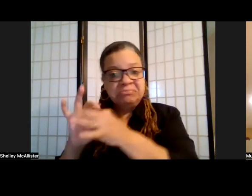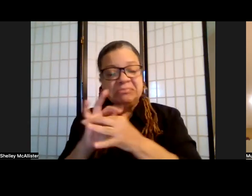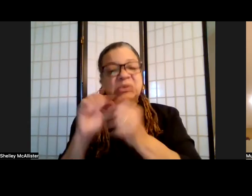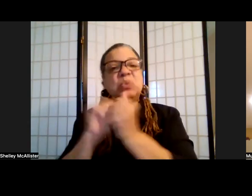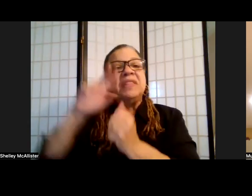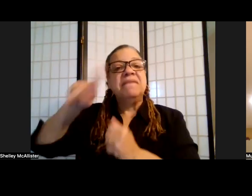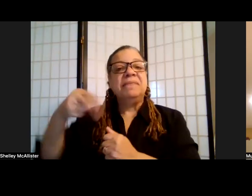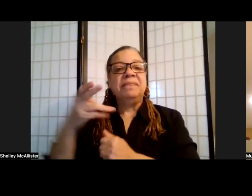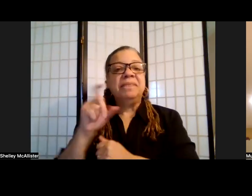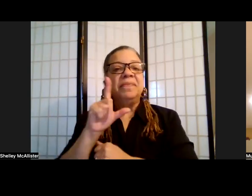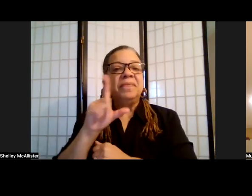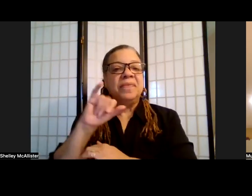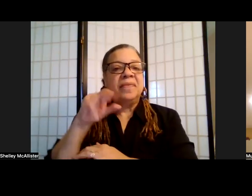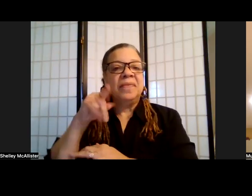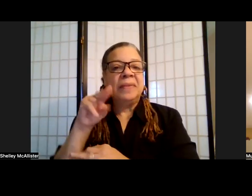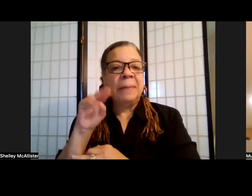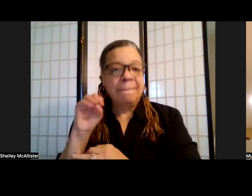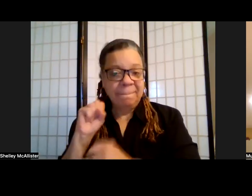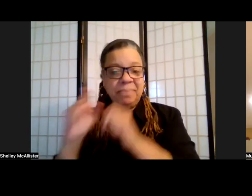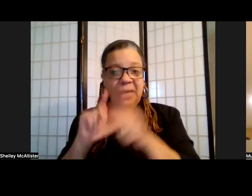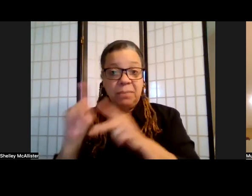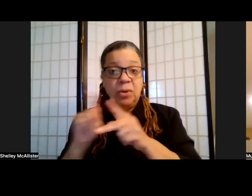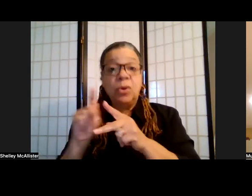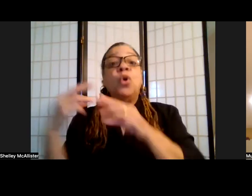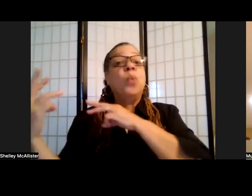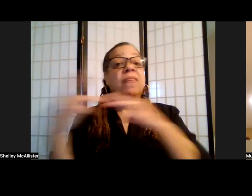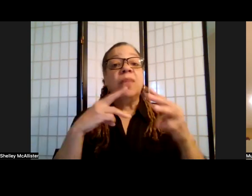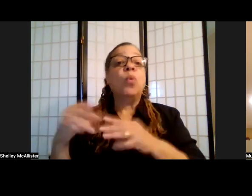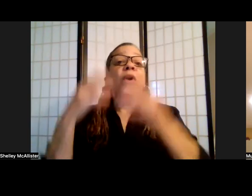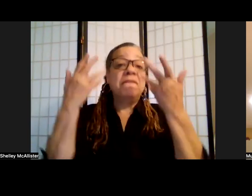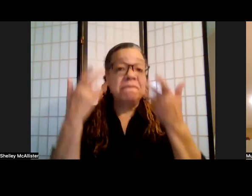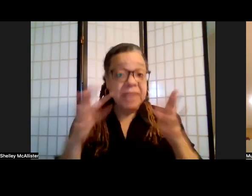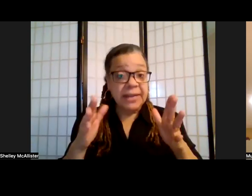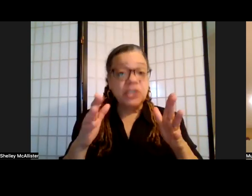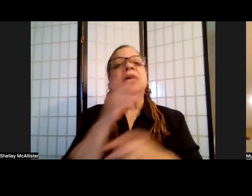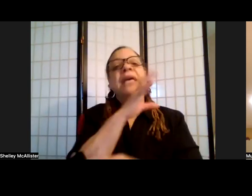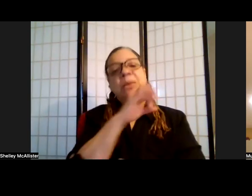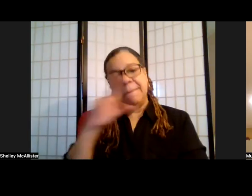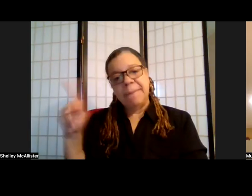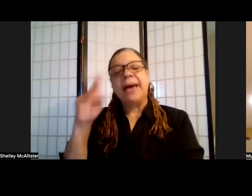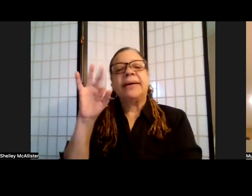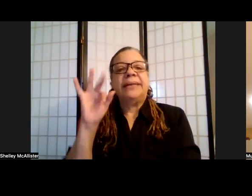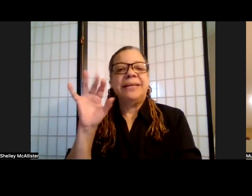While the Vietnam War was over, when he decided to go back to the island nation in the 1990s, its after effects